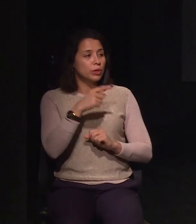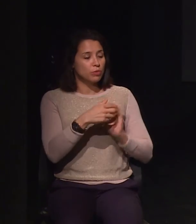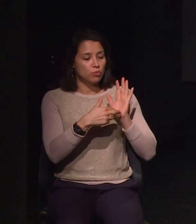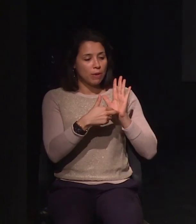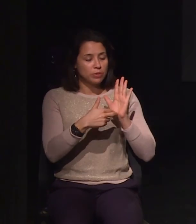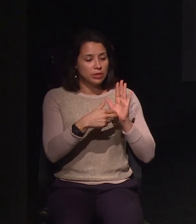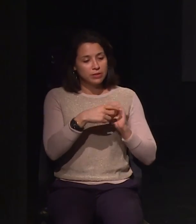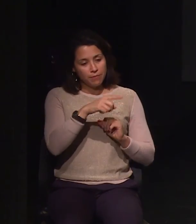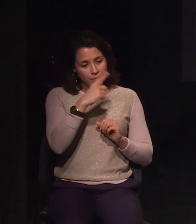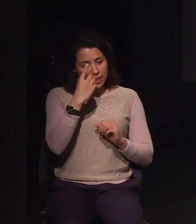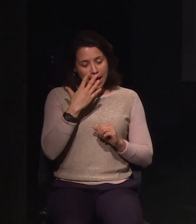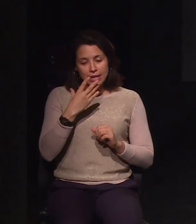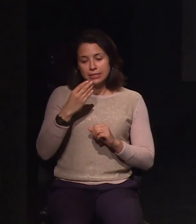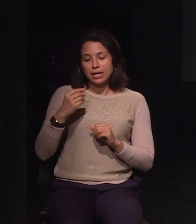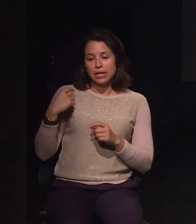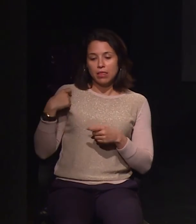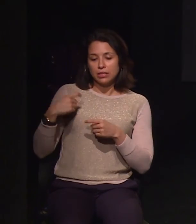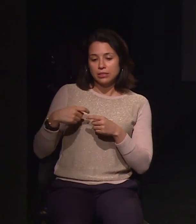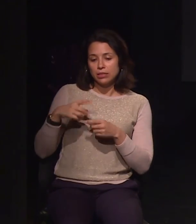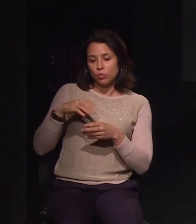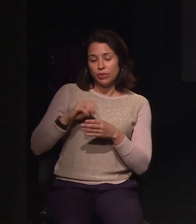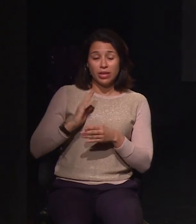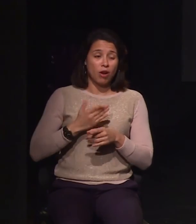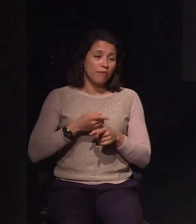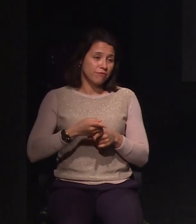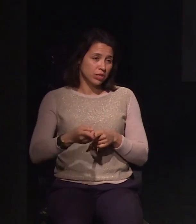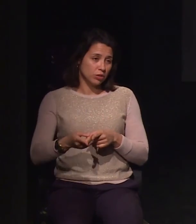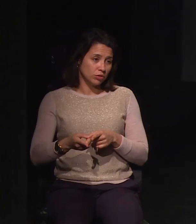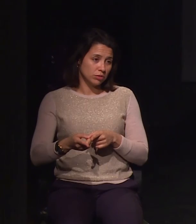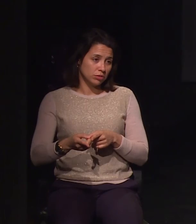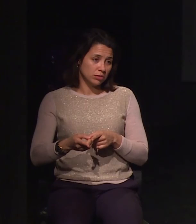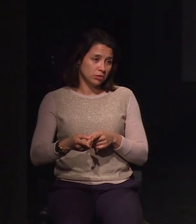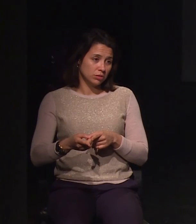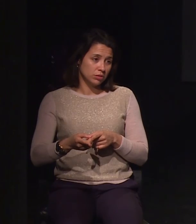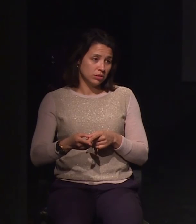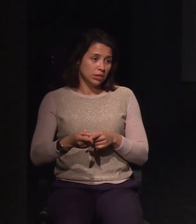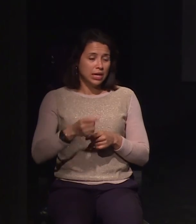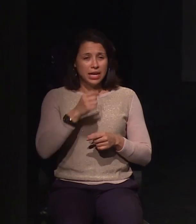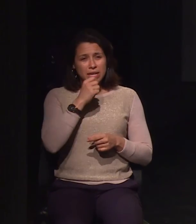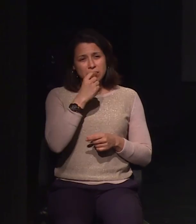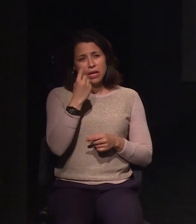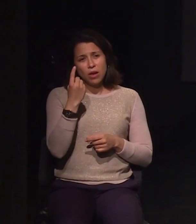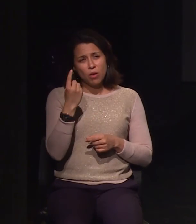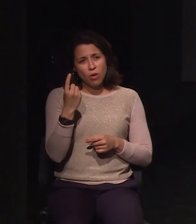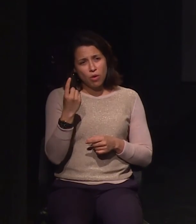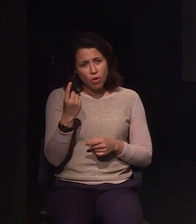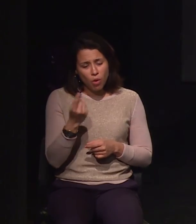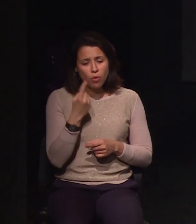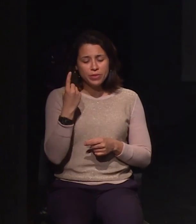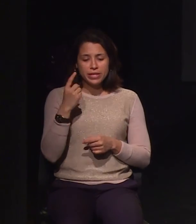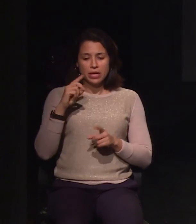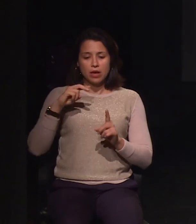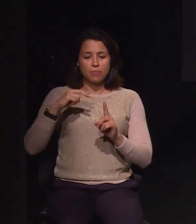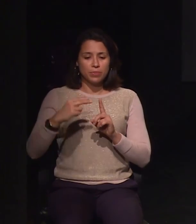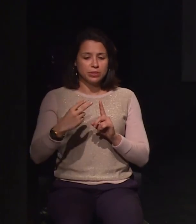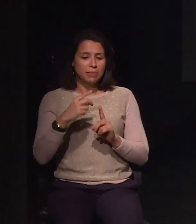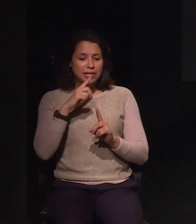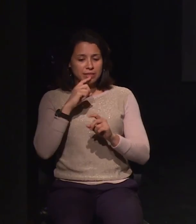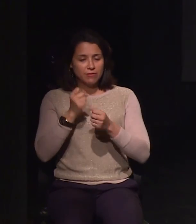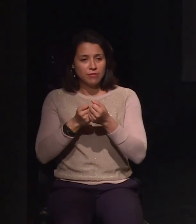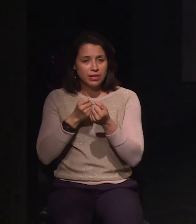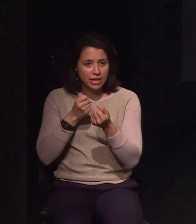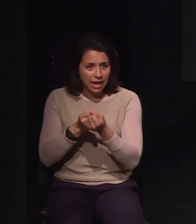was that it is not only the perspective of an ally, but also a perspective from a related